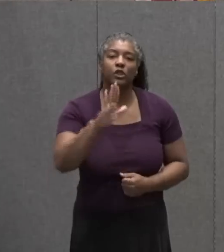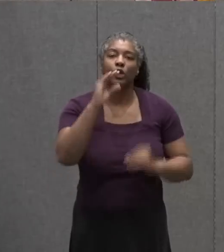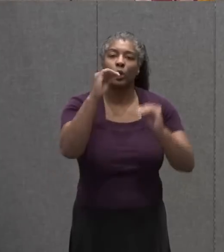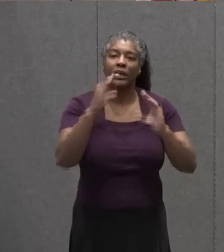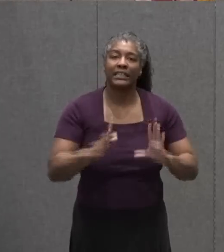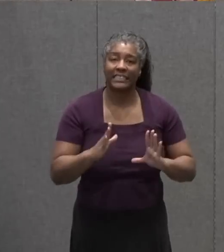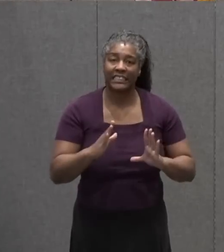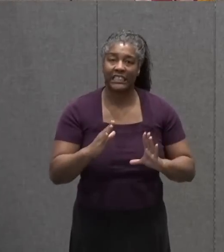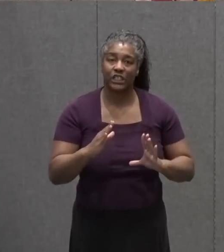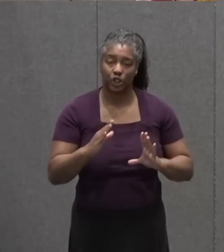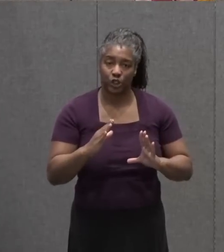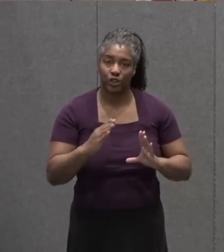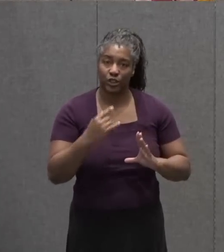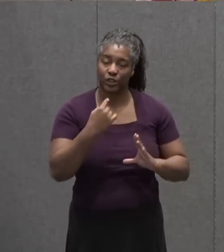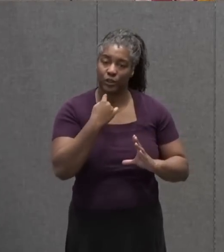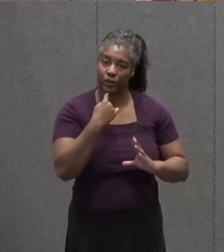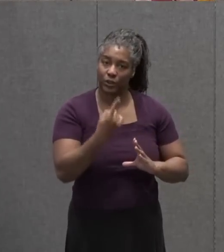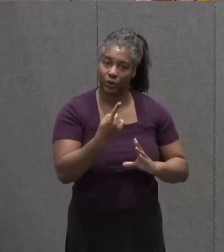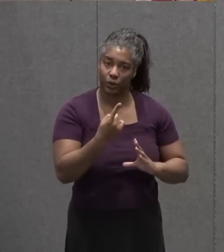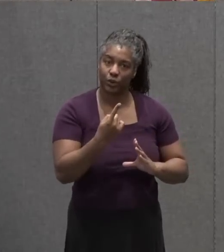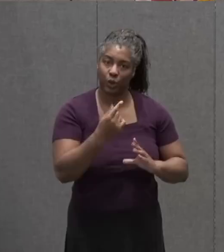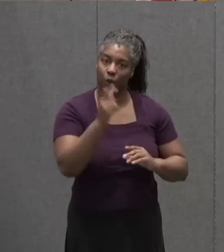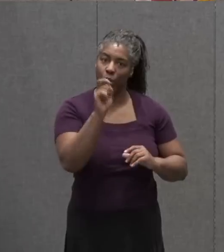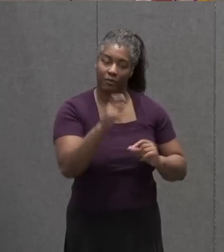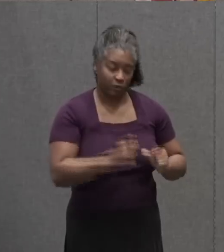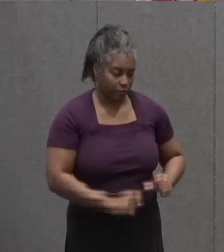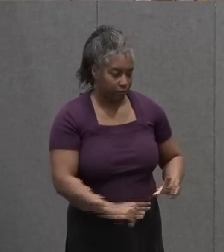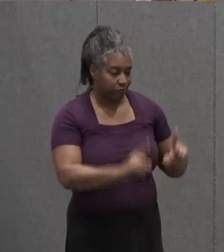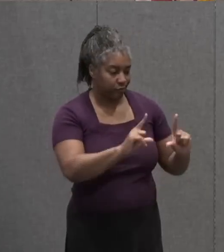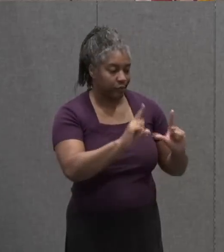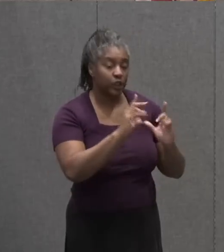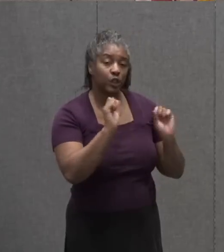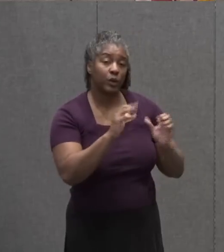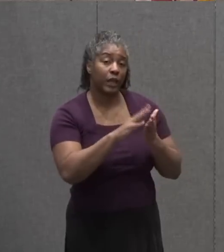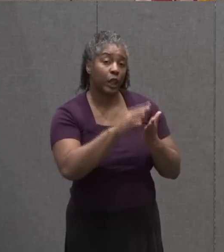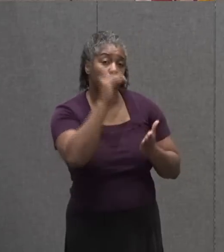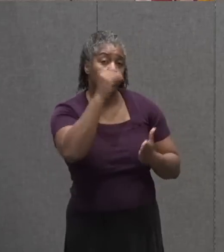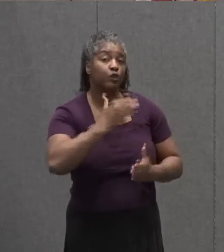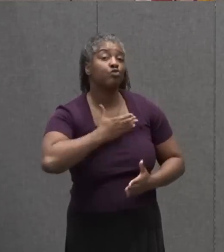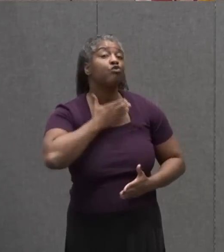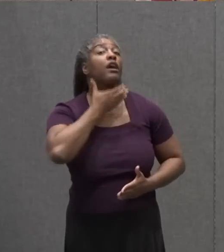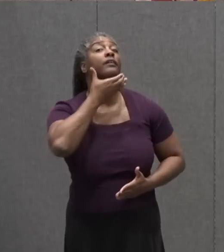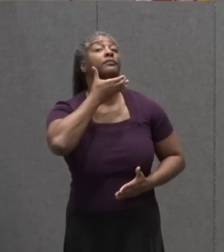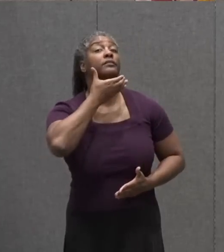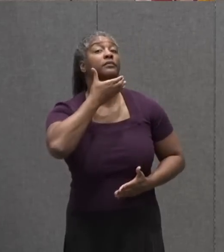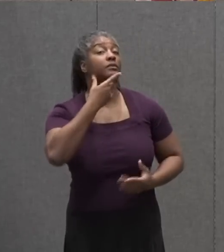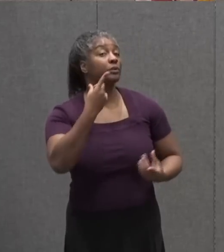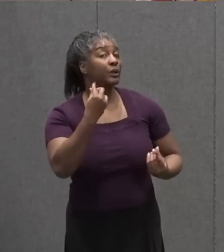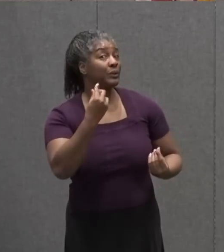where you can learn things about giraffes. What should you do? Go ahead.